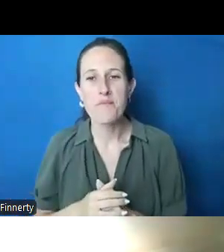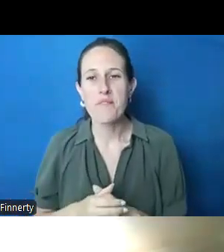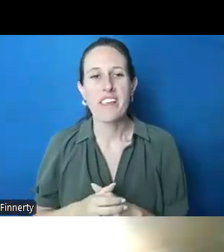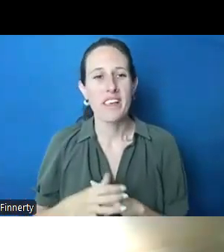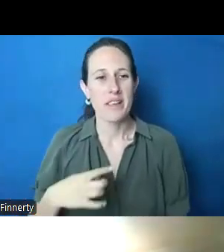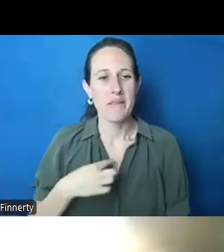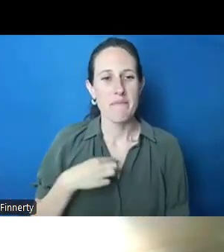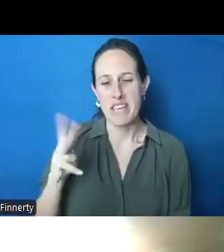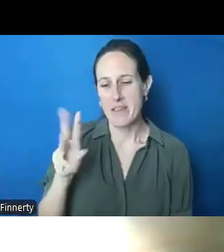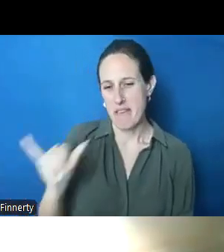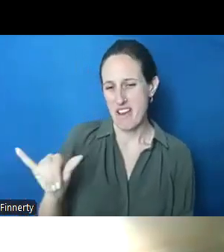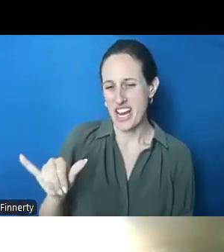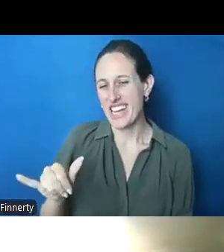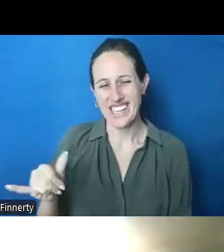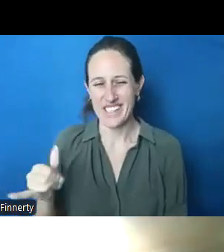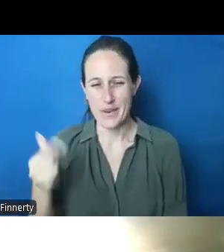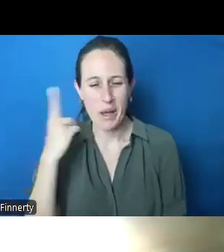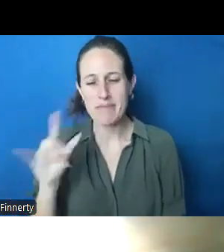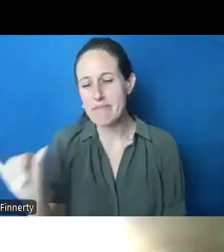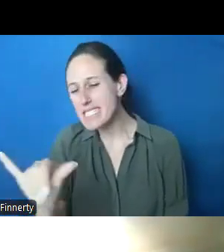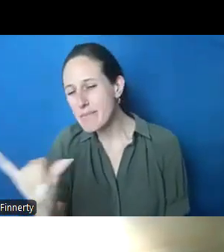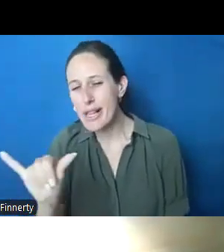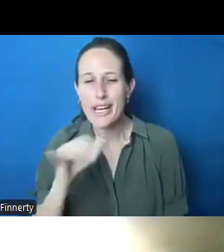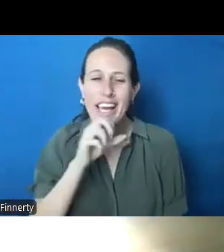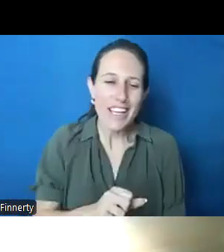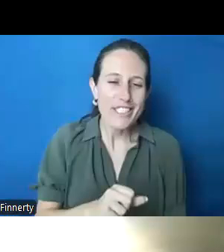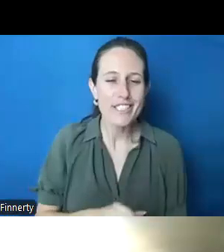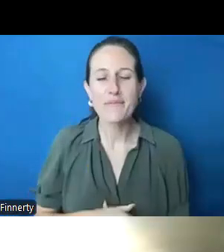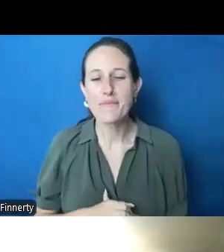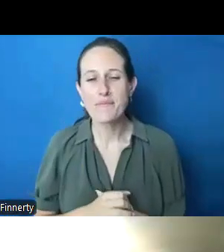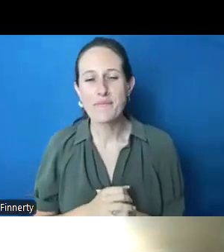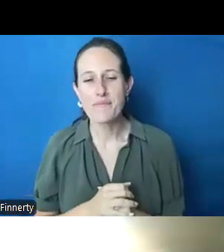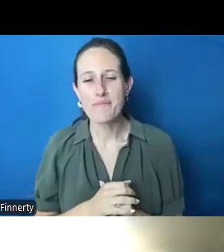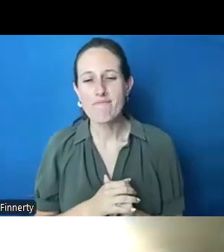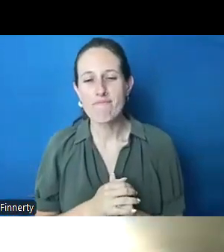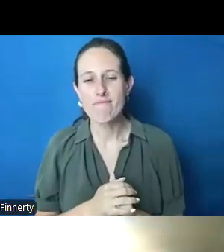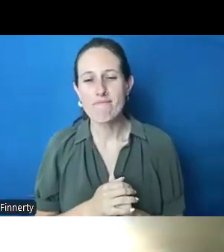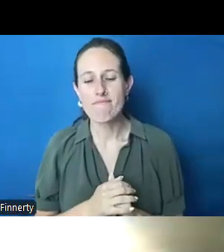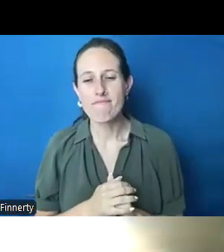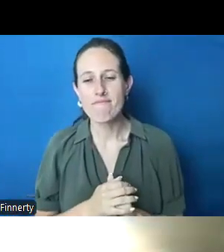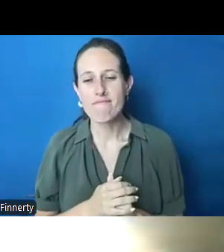1" and Mary and I are in the same generation more or less. And I definitely identify as